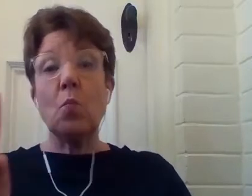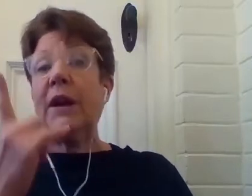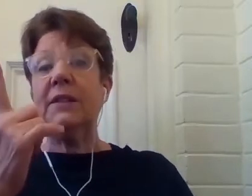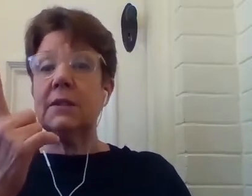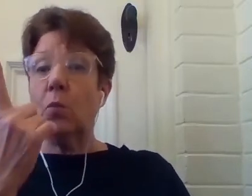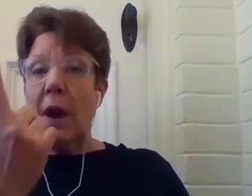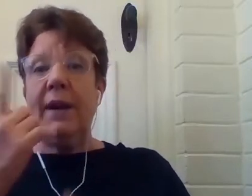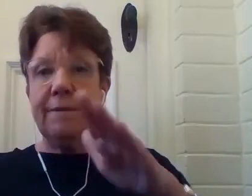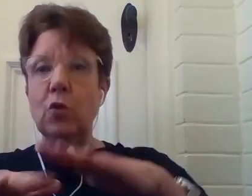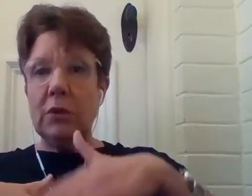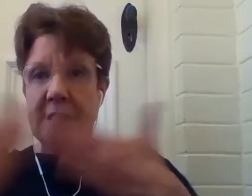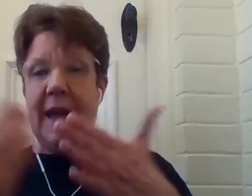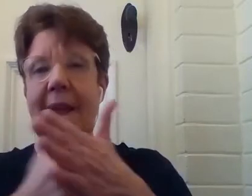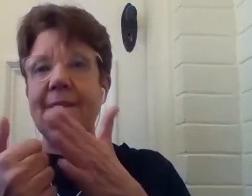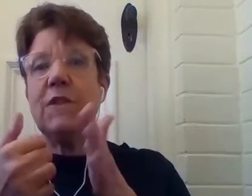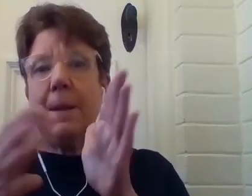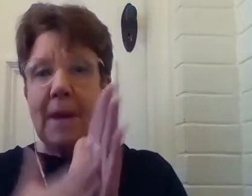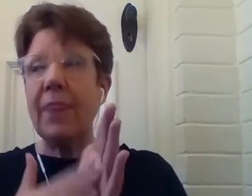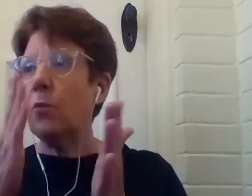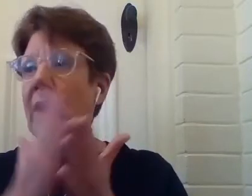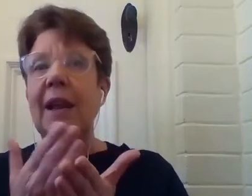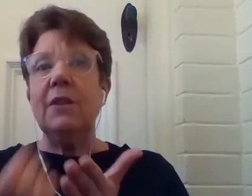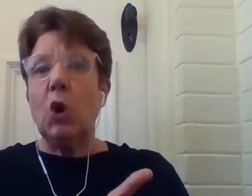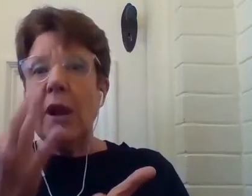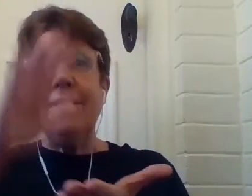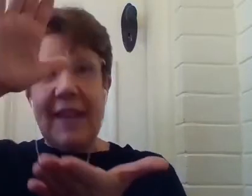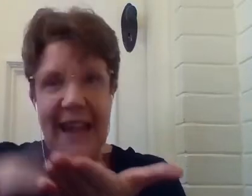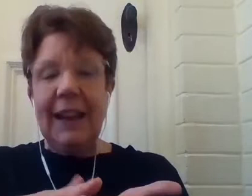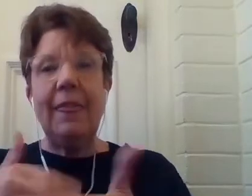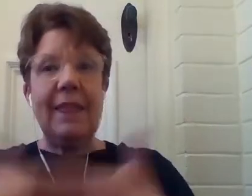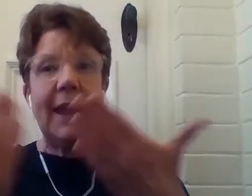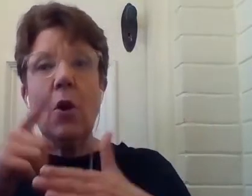it. Clear your schedule for the day, turn after your phone, try not to